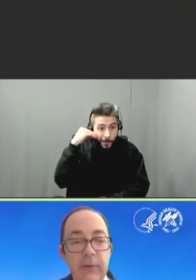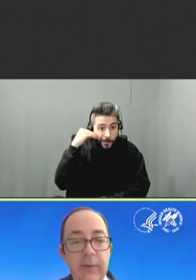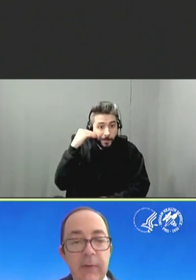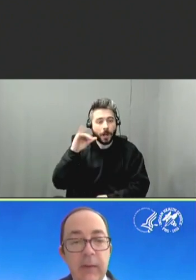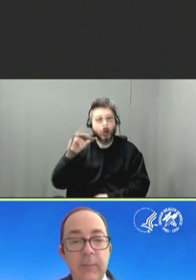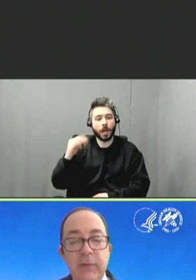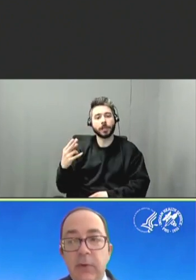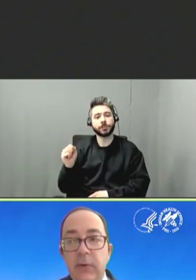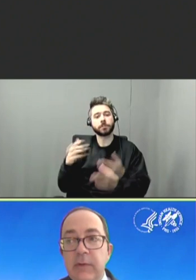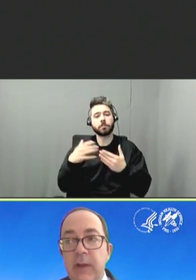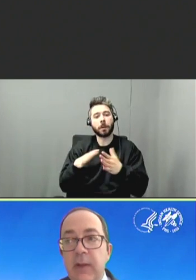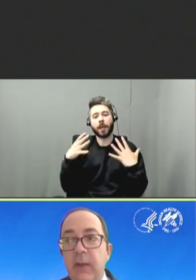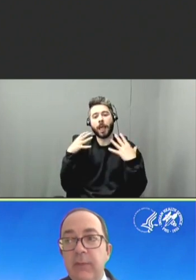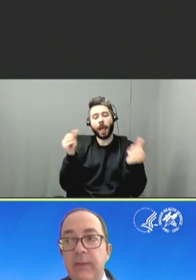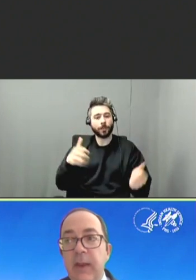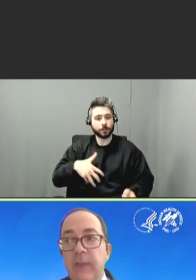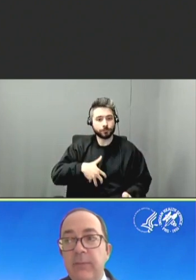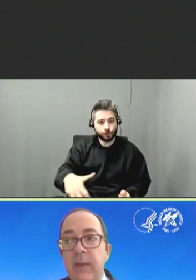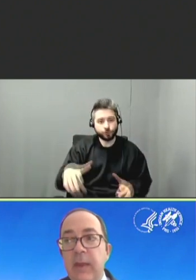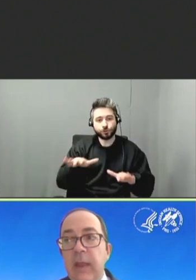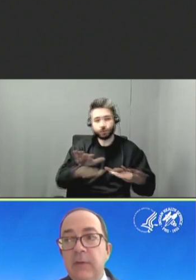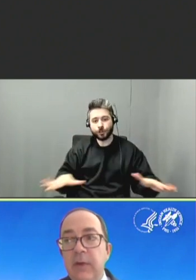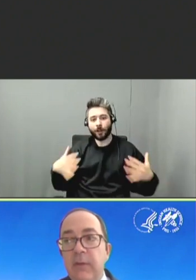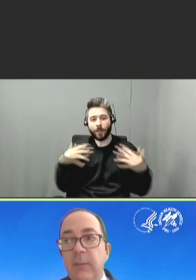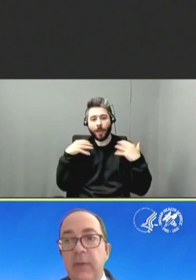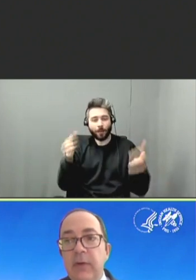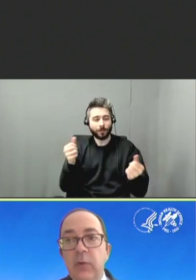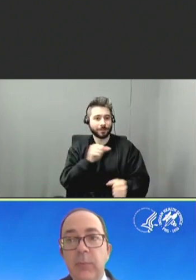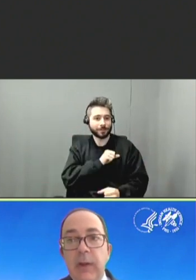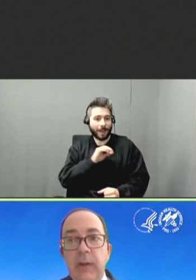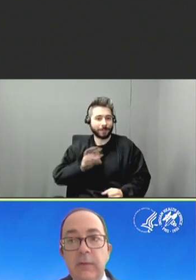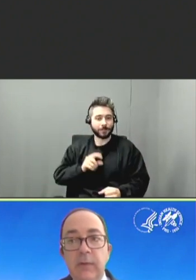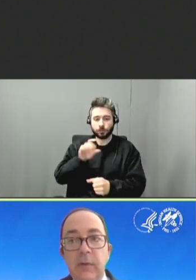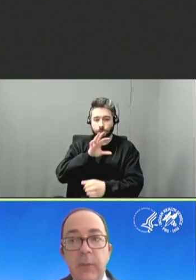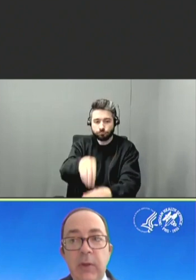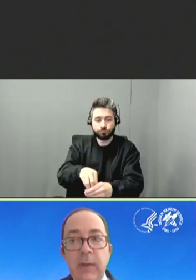nursing, and maternal and child health staff, and should also be incorporated into community